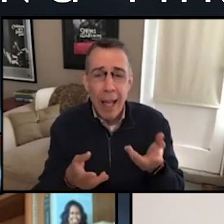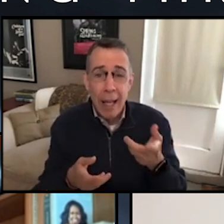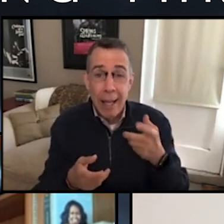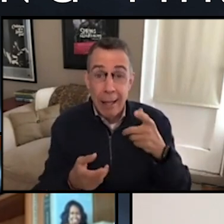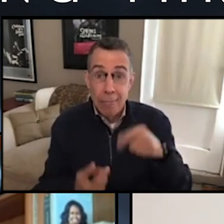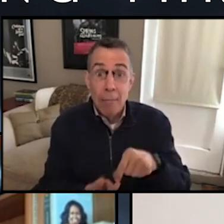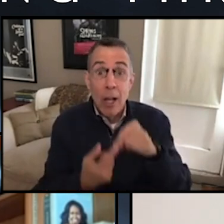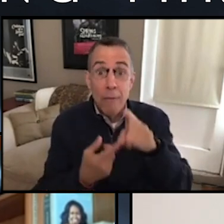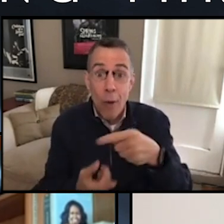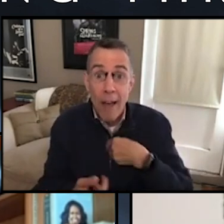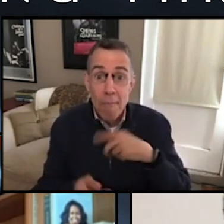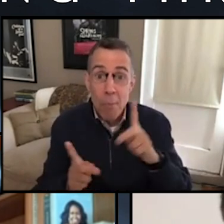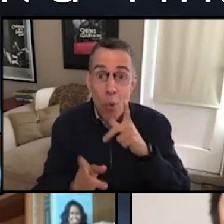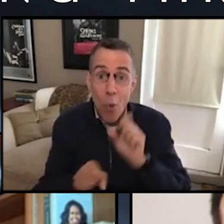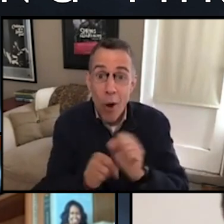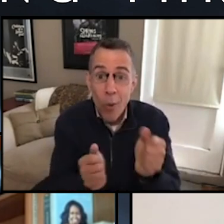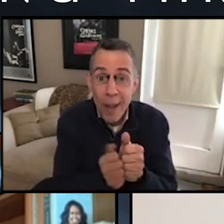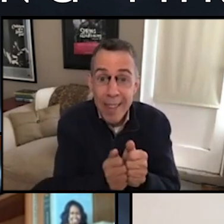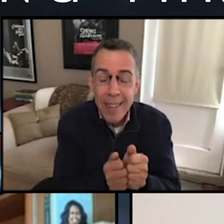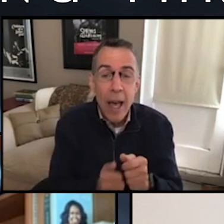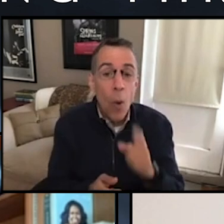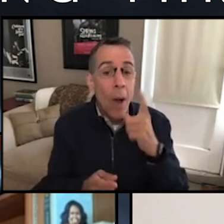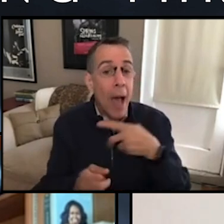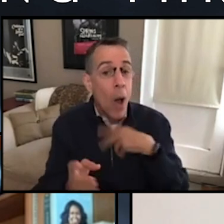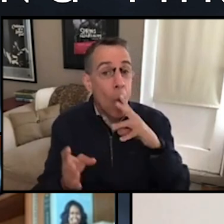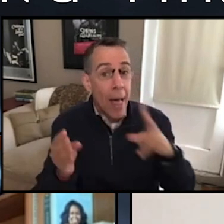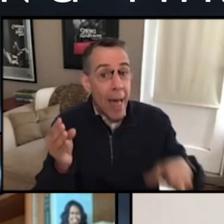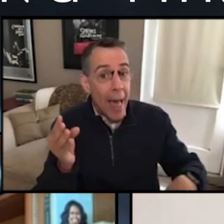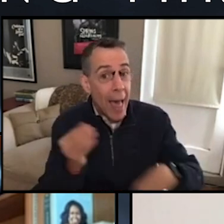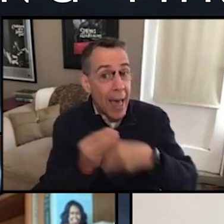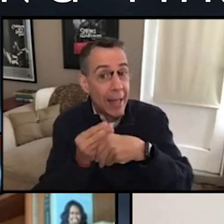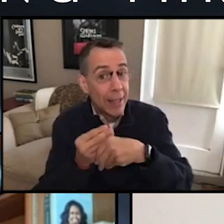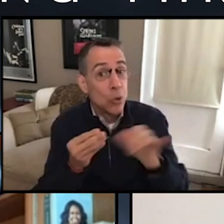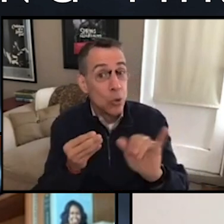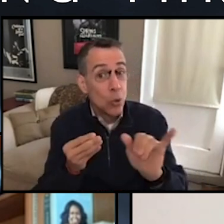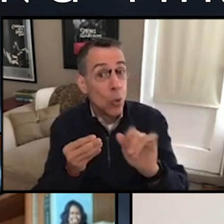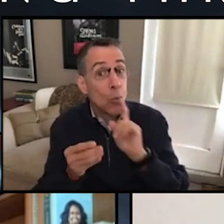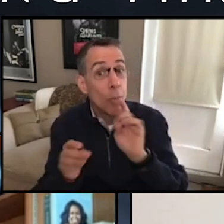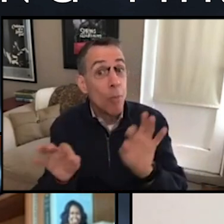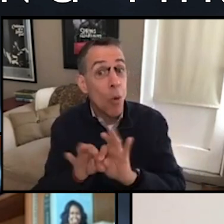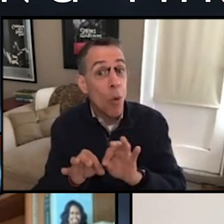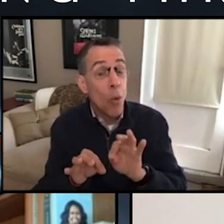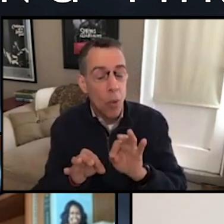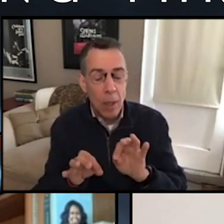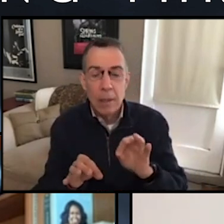what they're doing. And the thing that I would add onto that, and I think it's really, really important. And it's something that I like to embrace as a